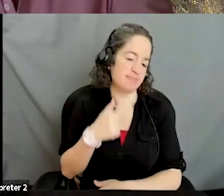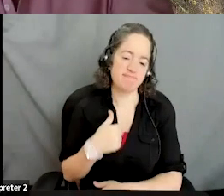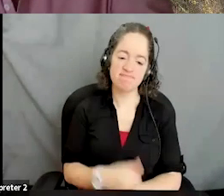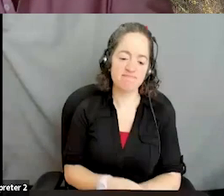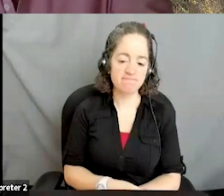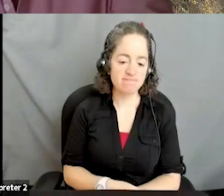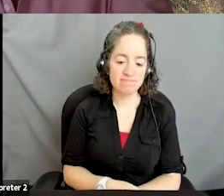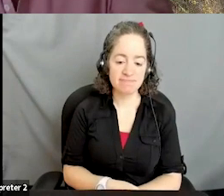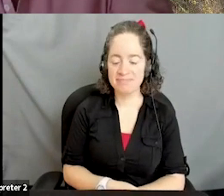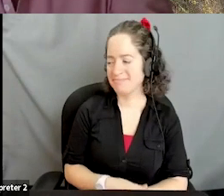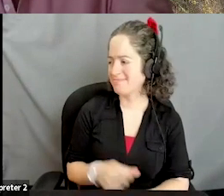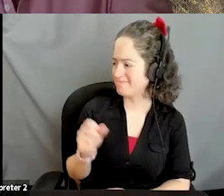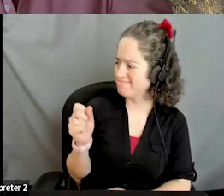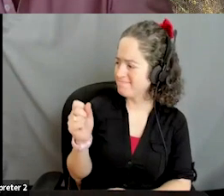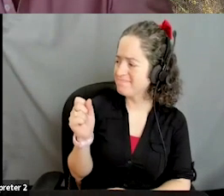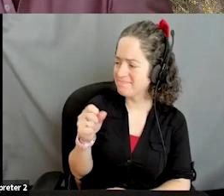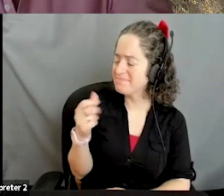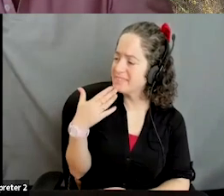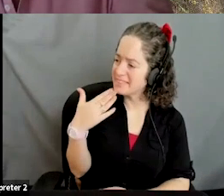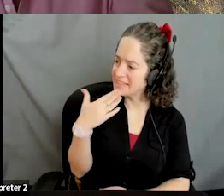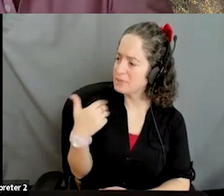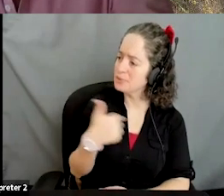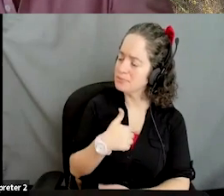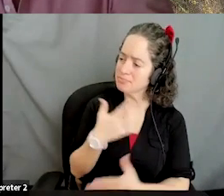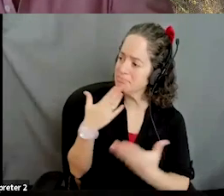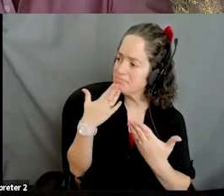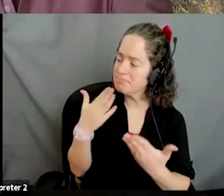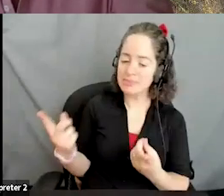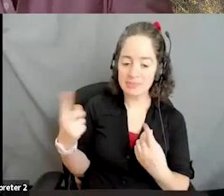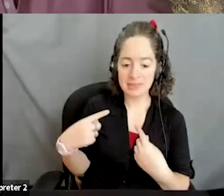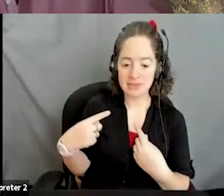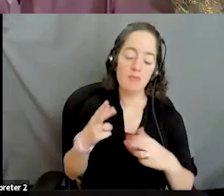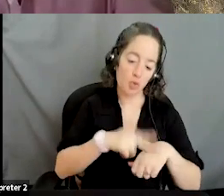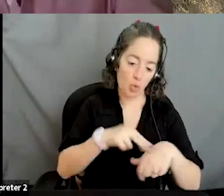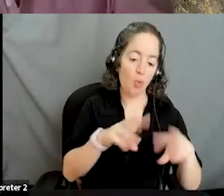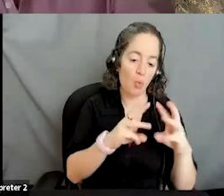Thank you. We really appreciate you coming here. Of course, we'll be sharing this, and hopefully people will listen to it